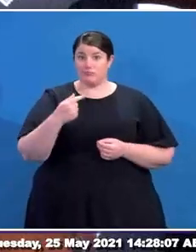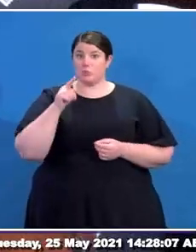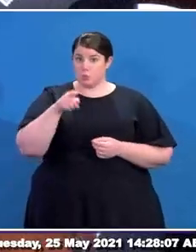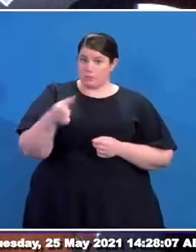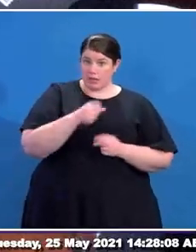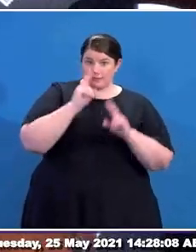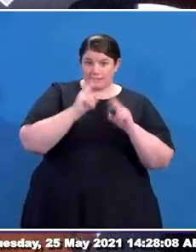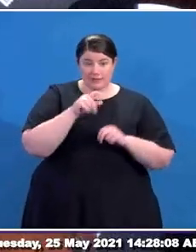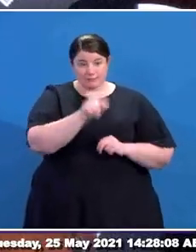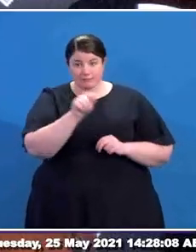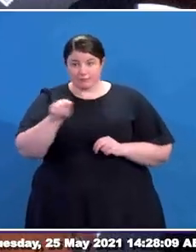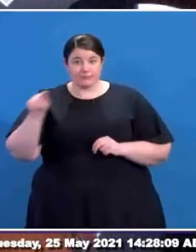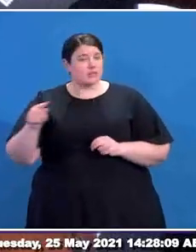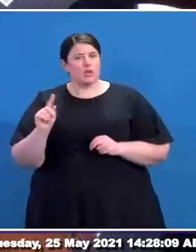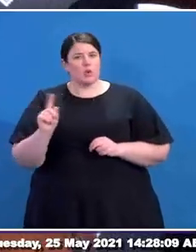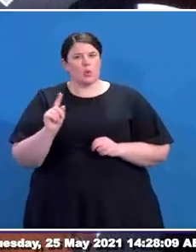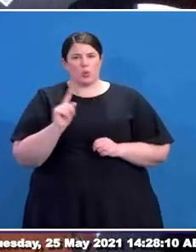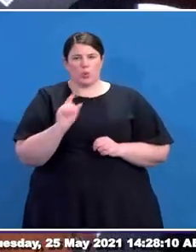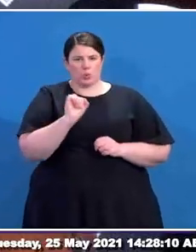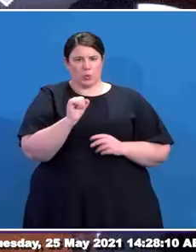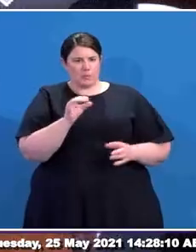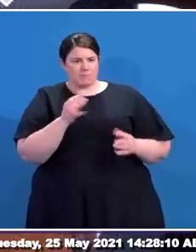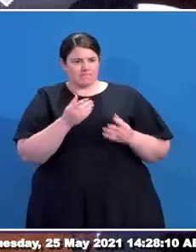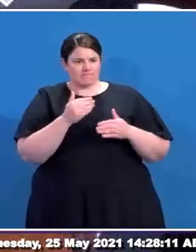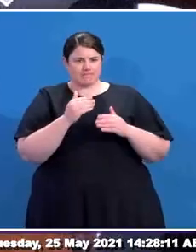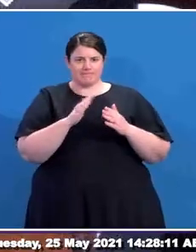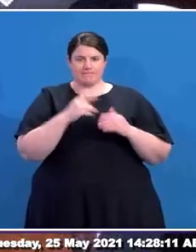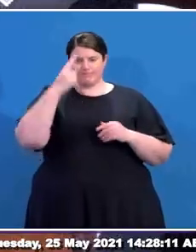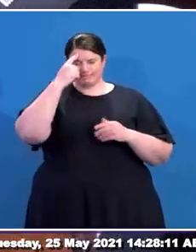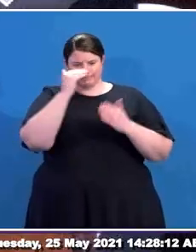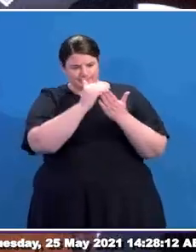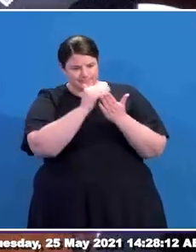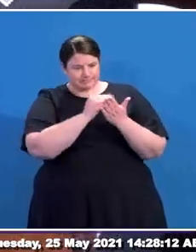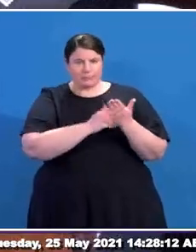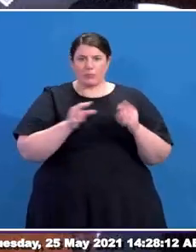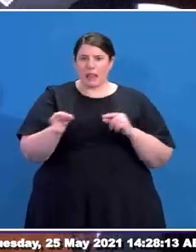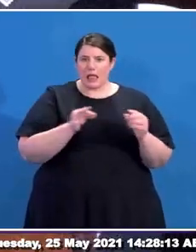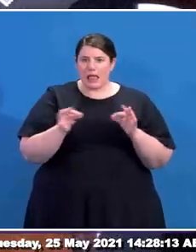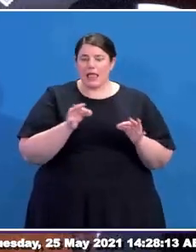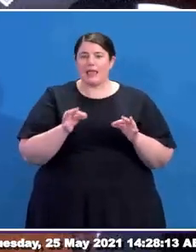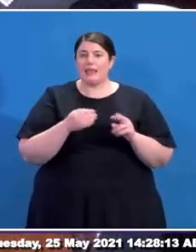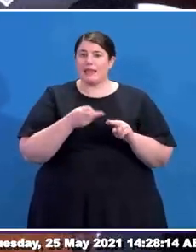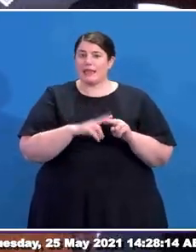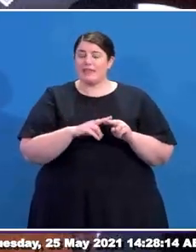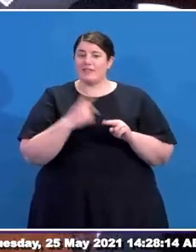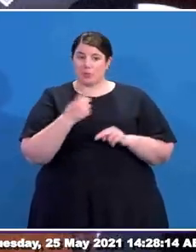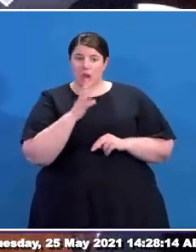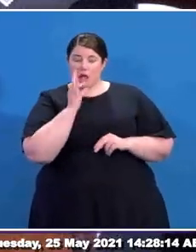what is the methodology and the process that you use if you're asked to undertake an investigation?